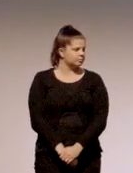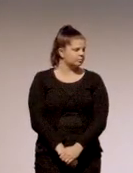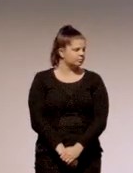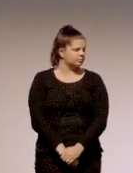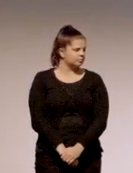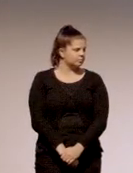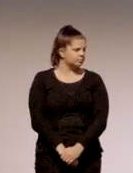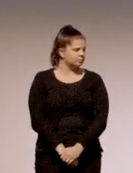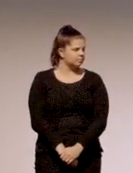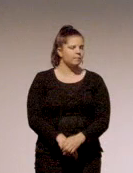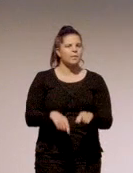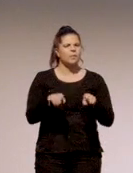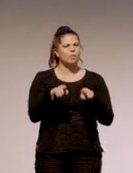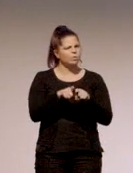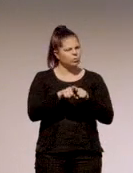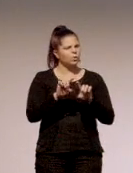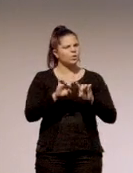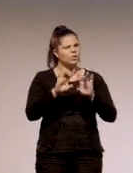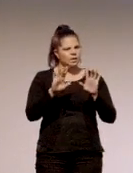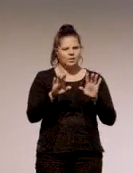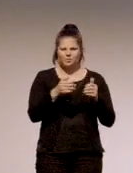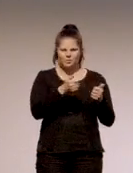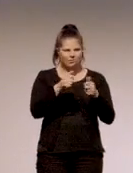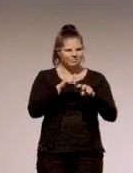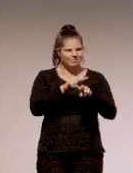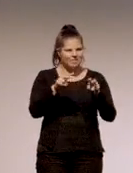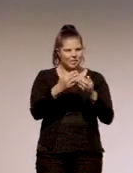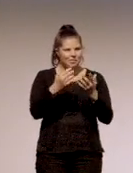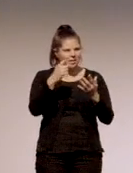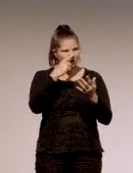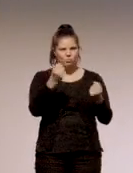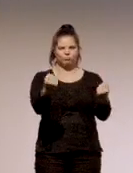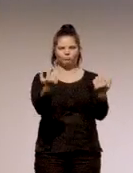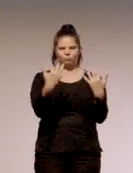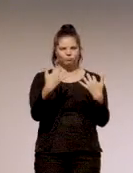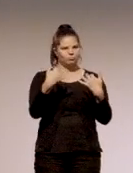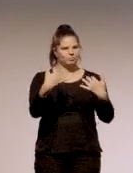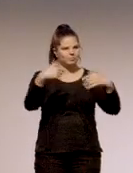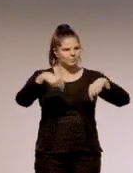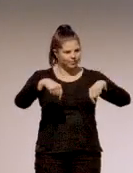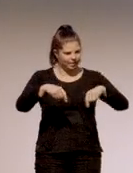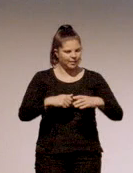The other thing I think that's really cleara and it's great to see so many people at a summit like this, is there's a huge education piece